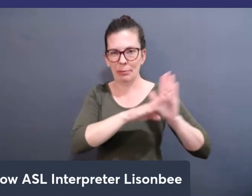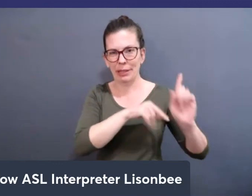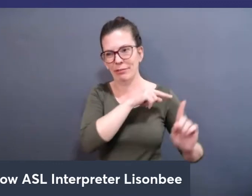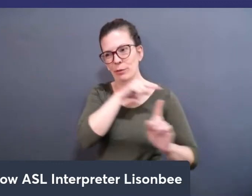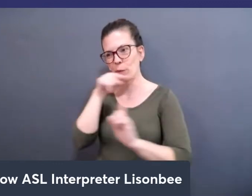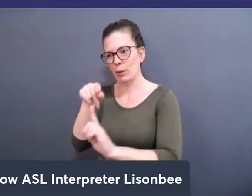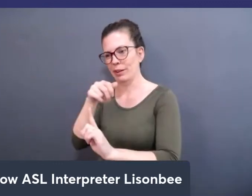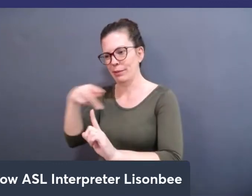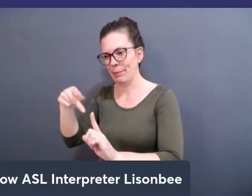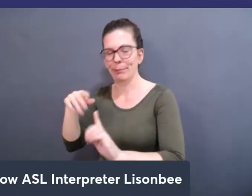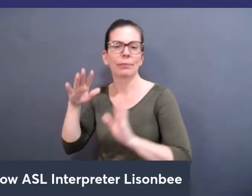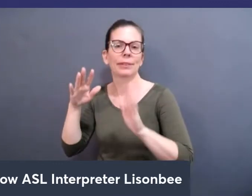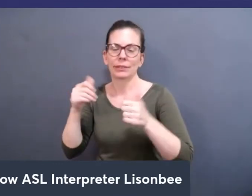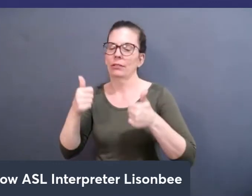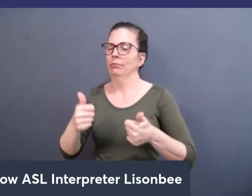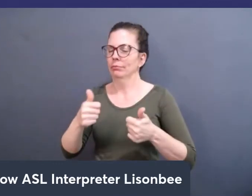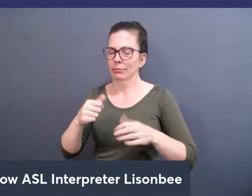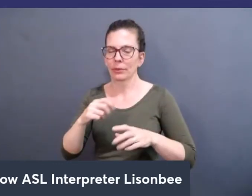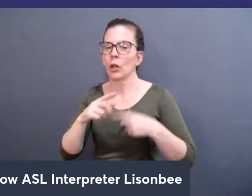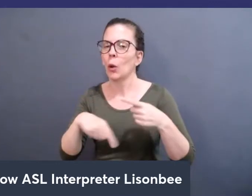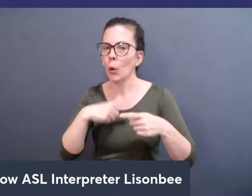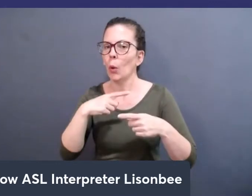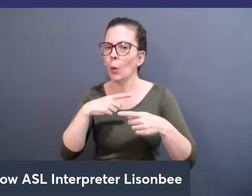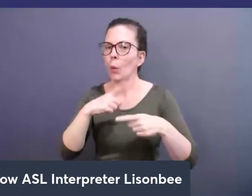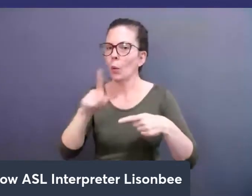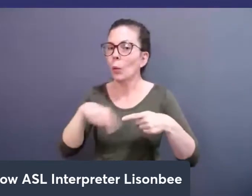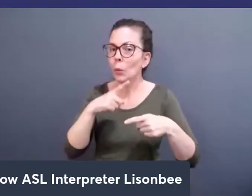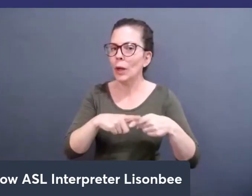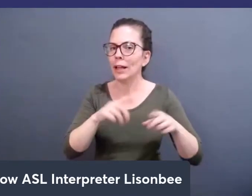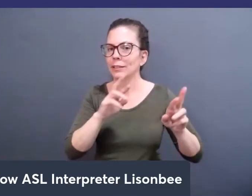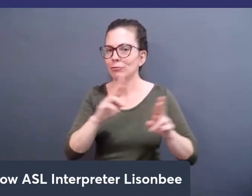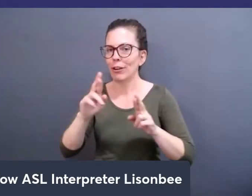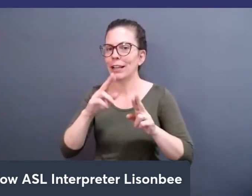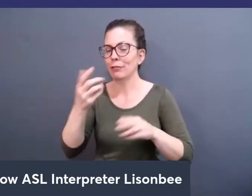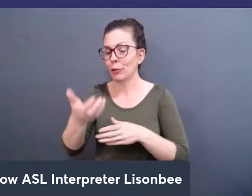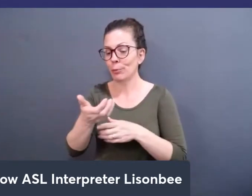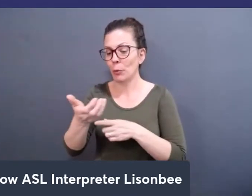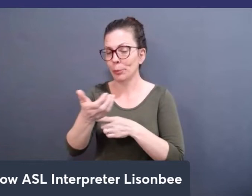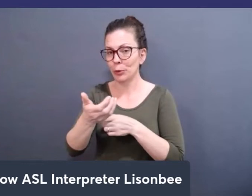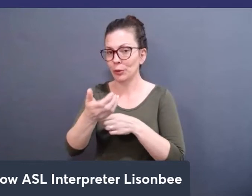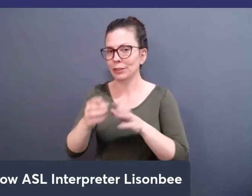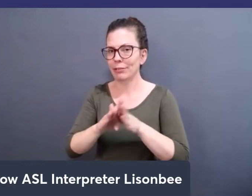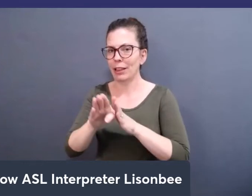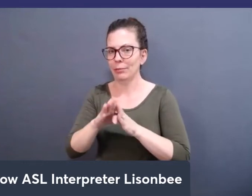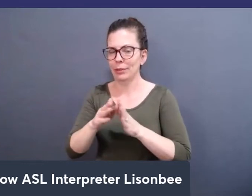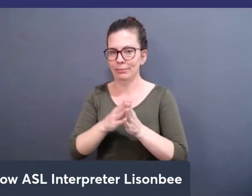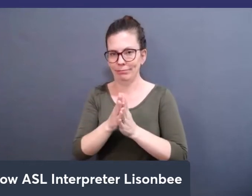So yeah, when it comes to mobile development, we definitely have to have you back on here,